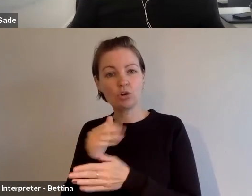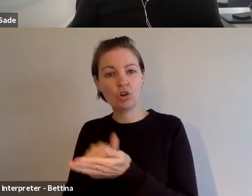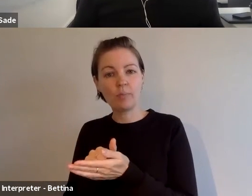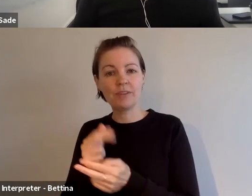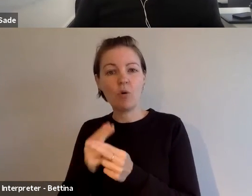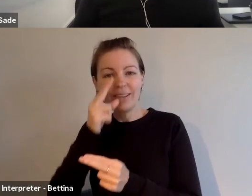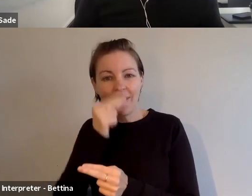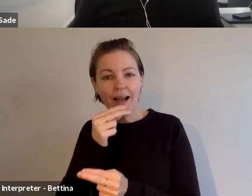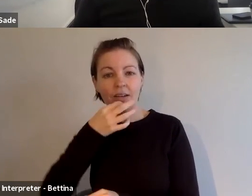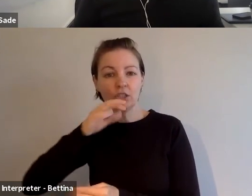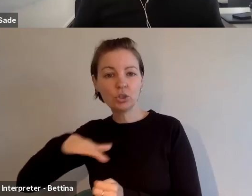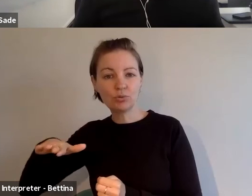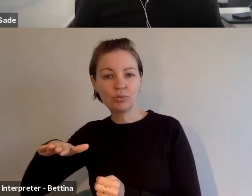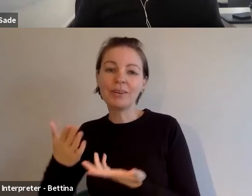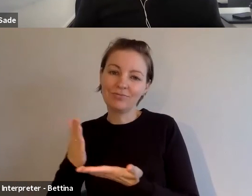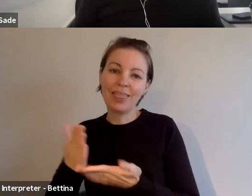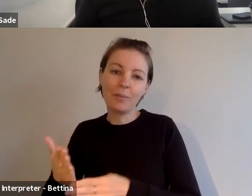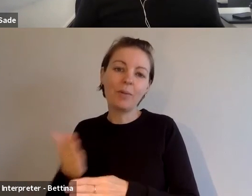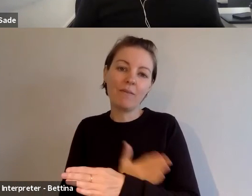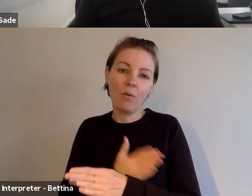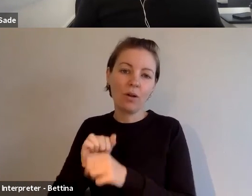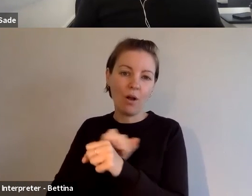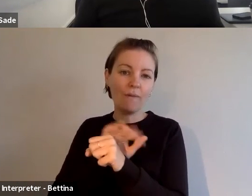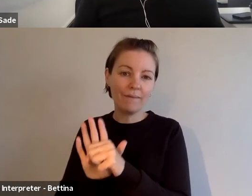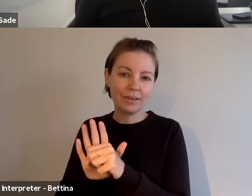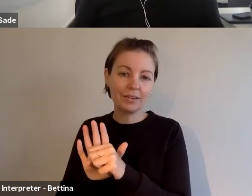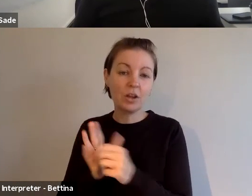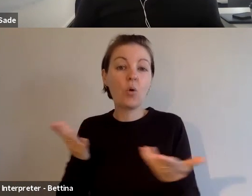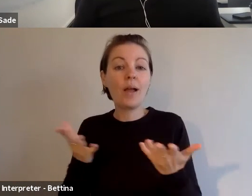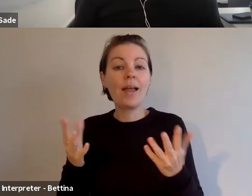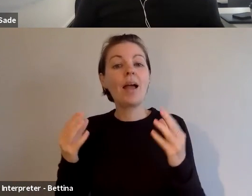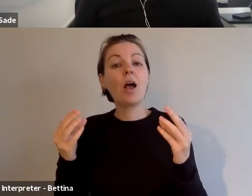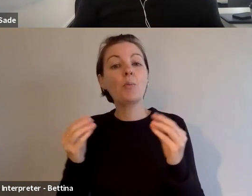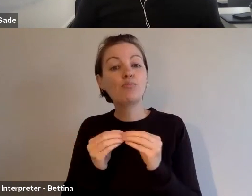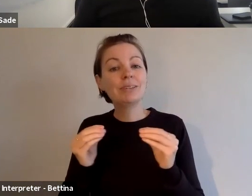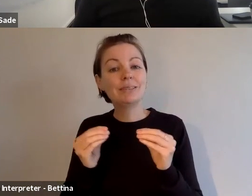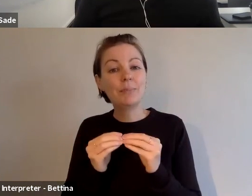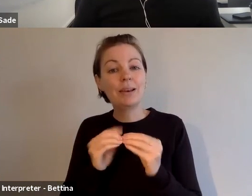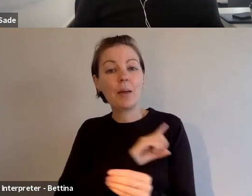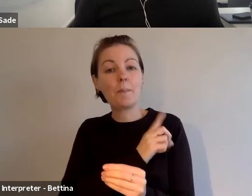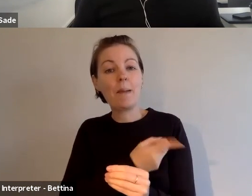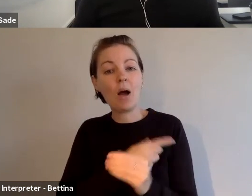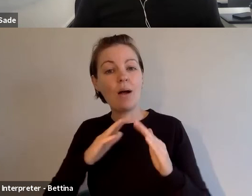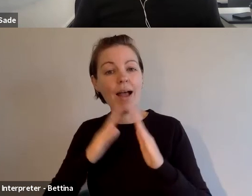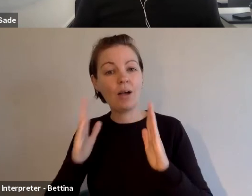That is all pre-covid. At the Brisbane powerhouse.